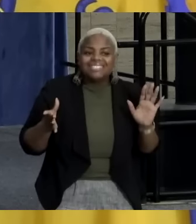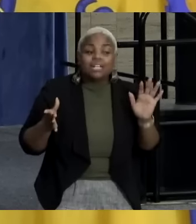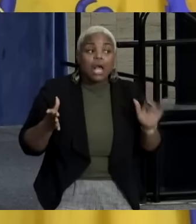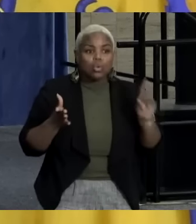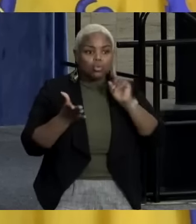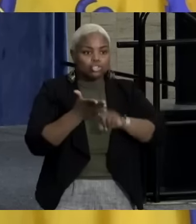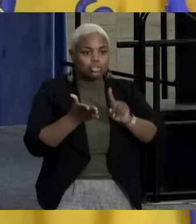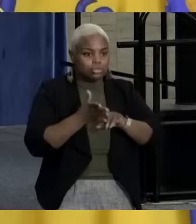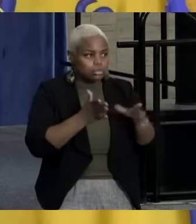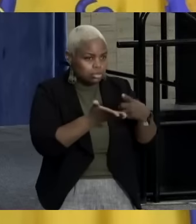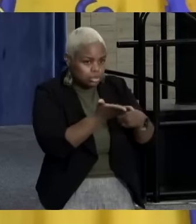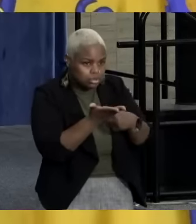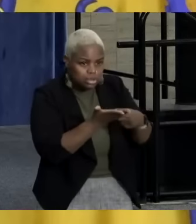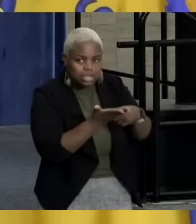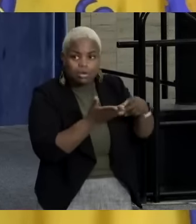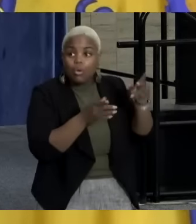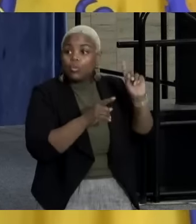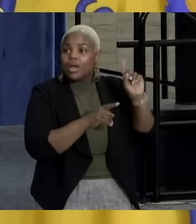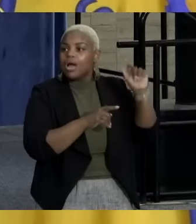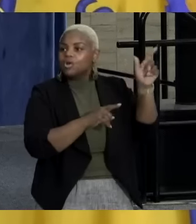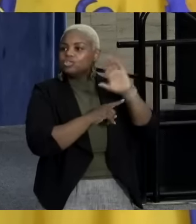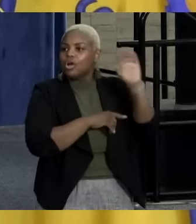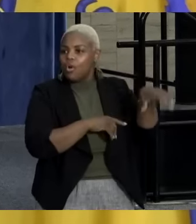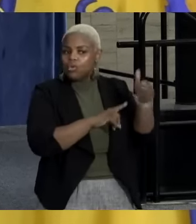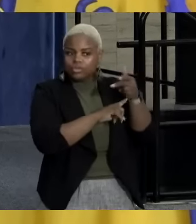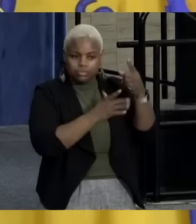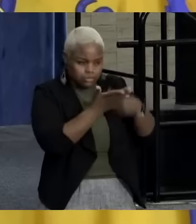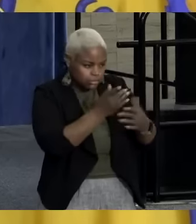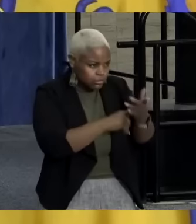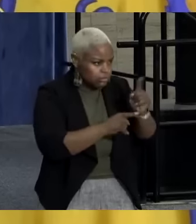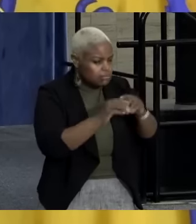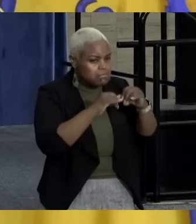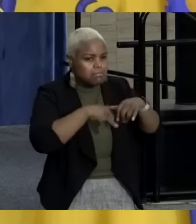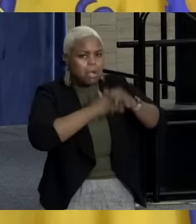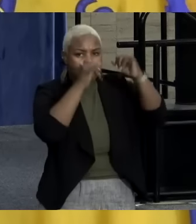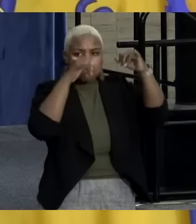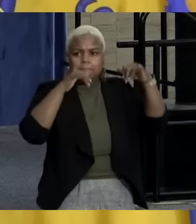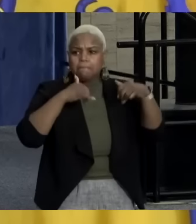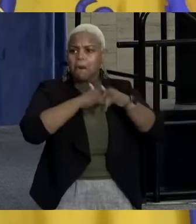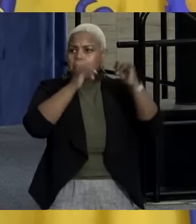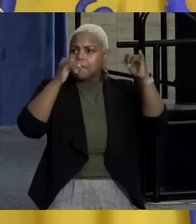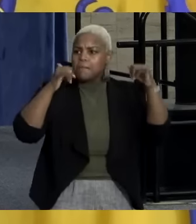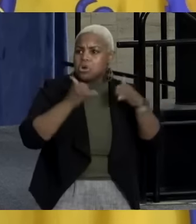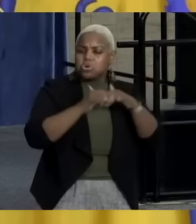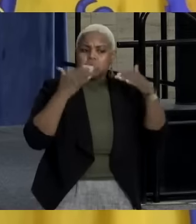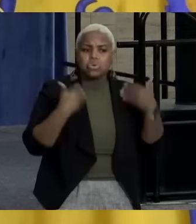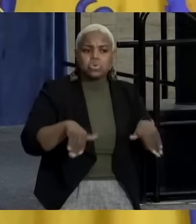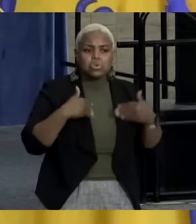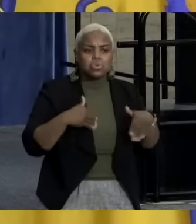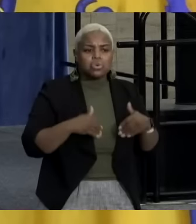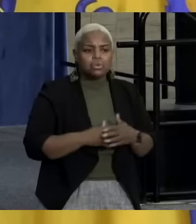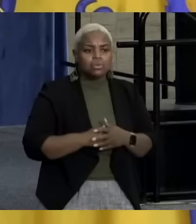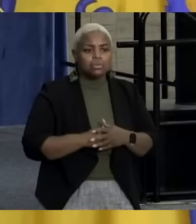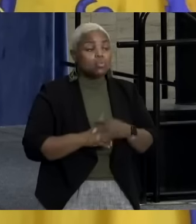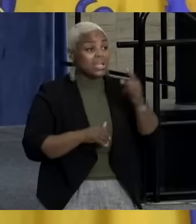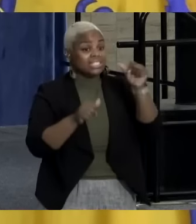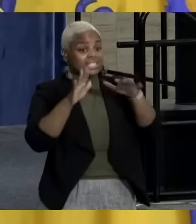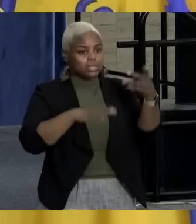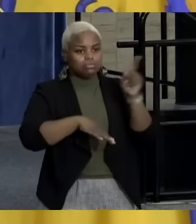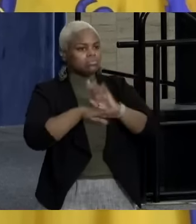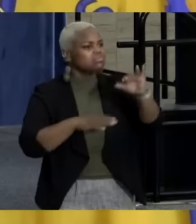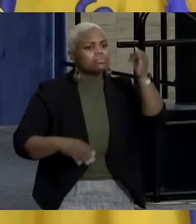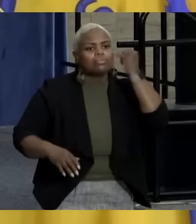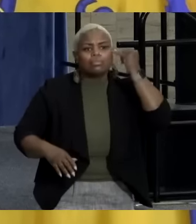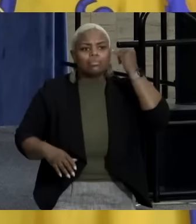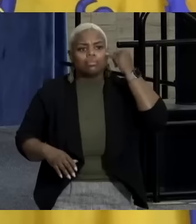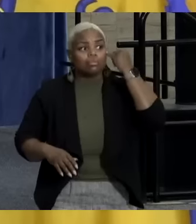Chicago and a shouting match erupted. One of the scientists said, "If you put this out there,